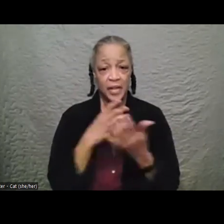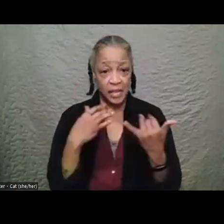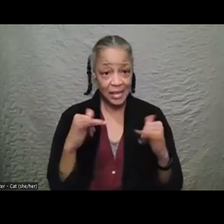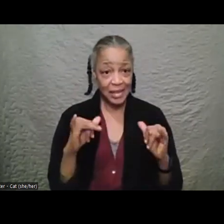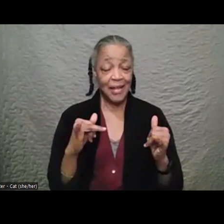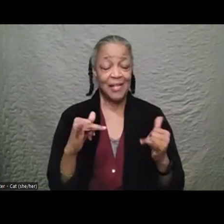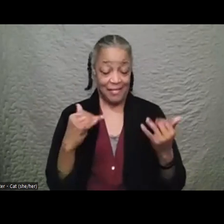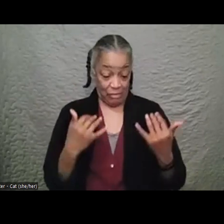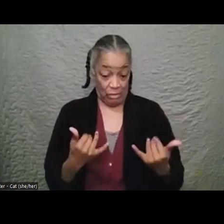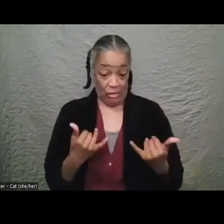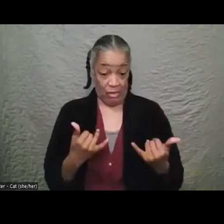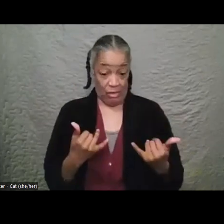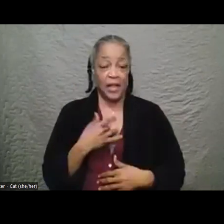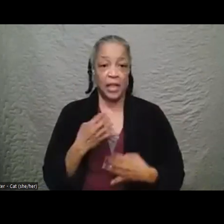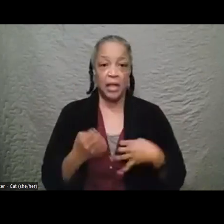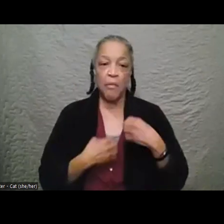talking about her.